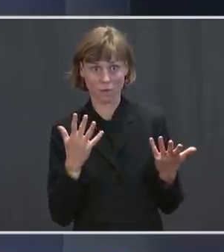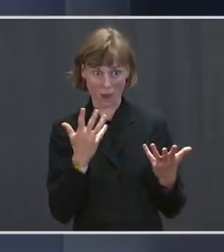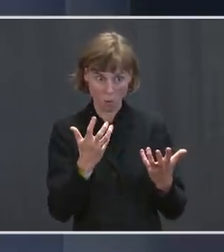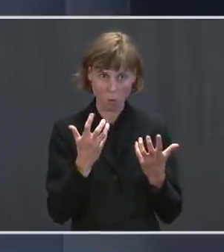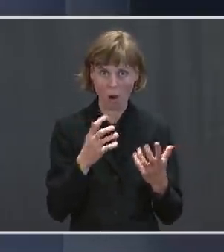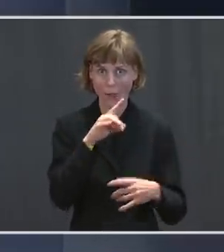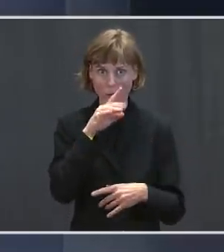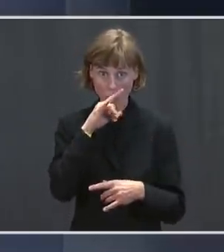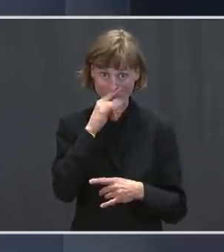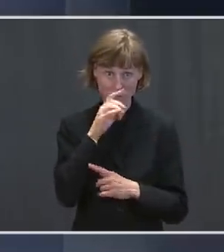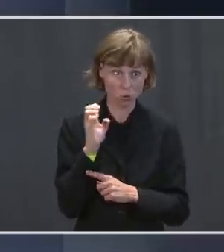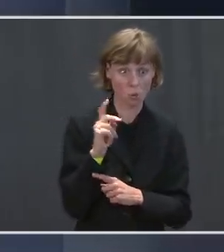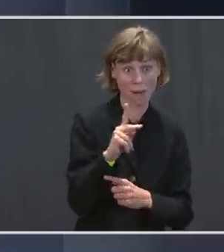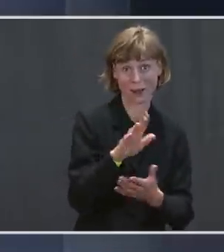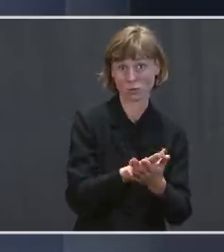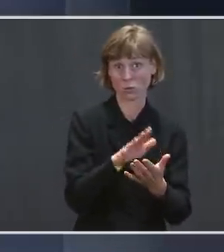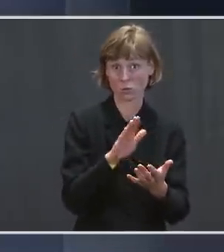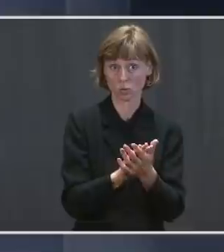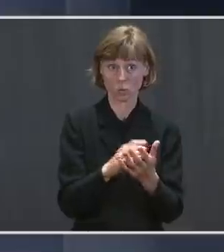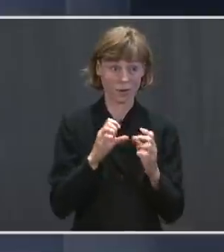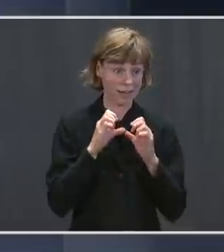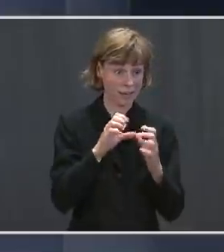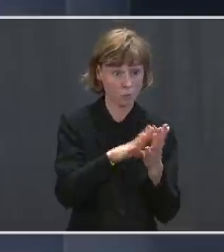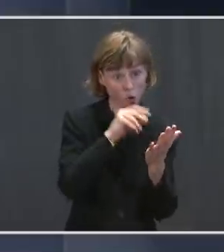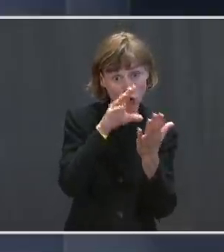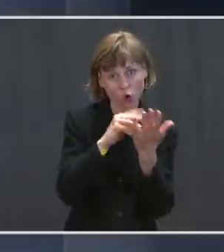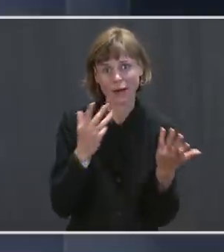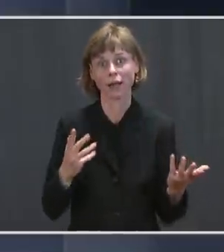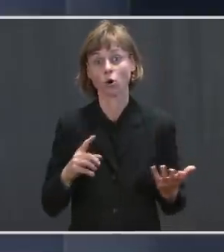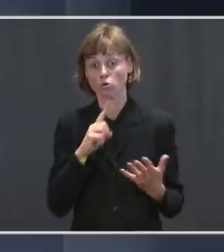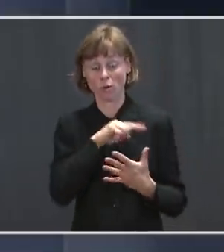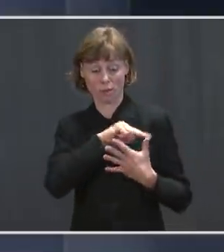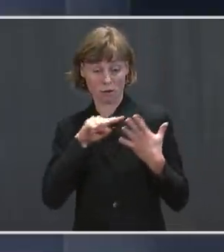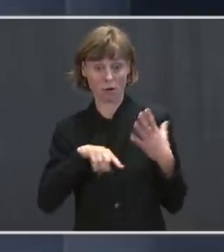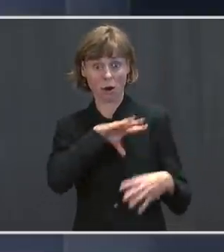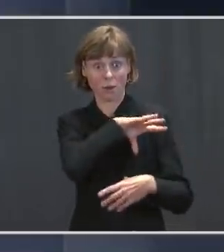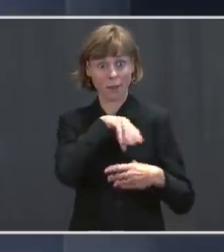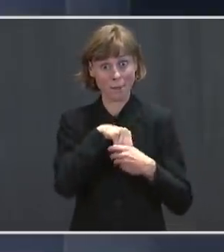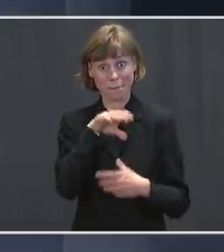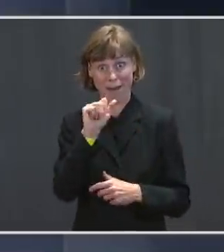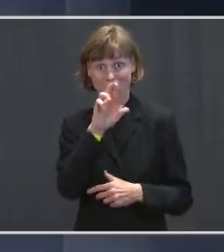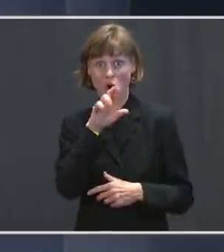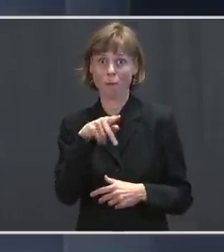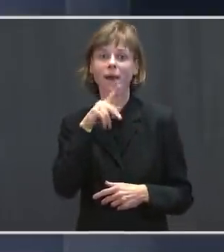and continue learning. The package itself, again, is of course a priority of the president.